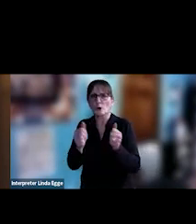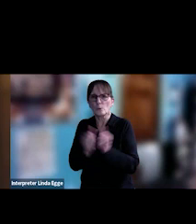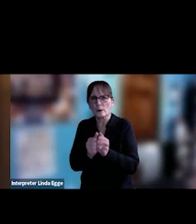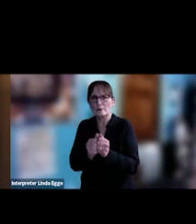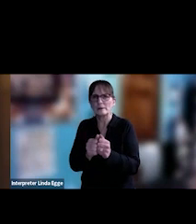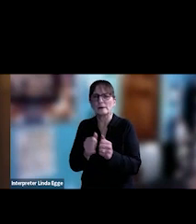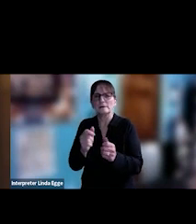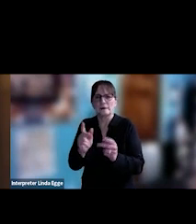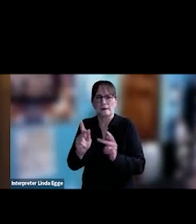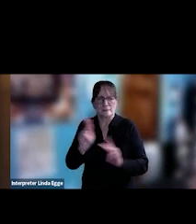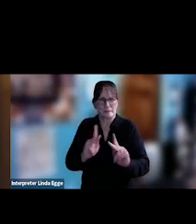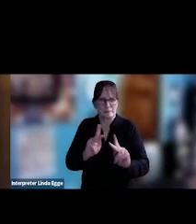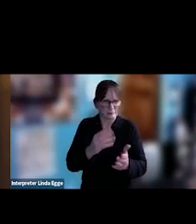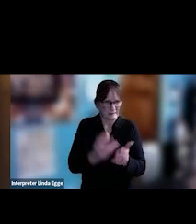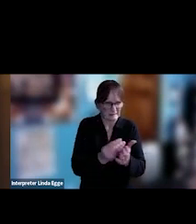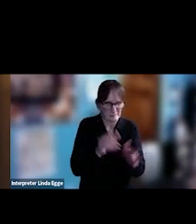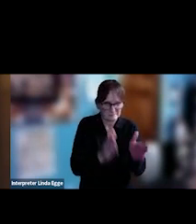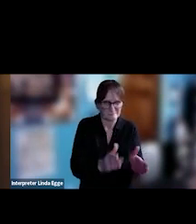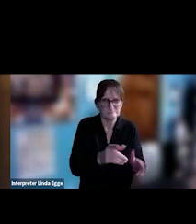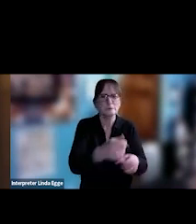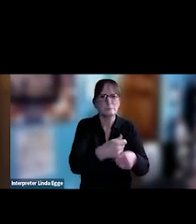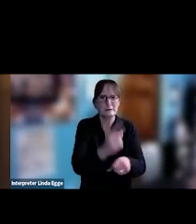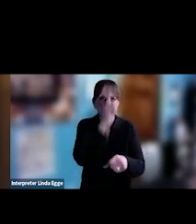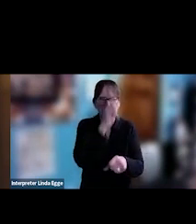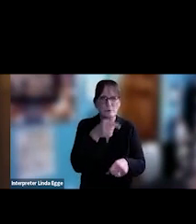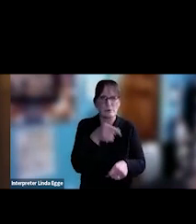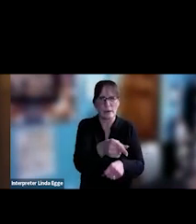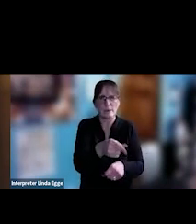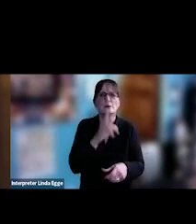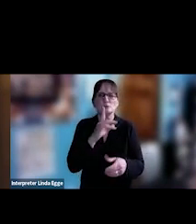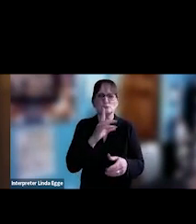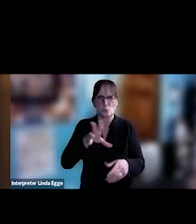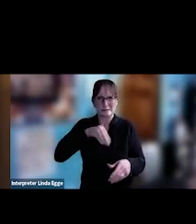about whether it makes sense for them to start taking early retirement while they're waiting